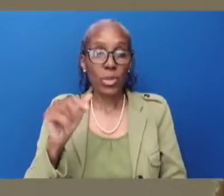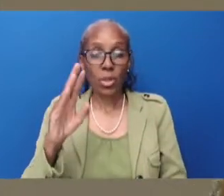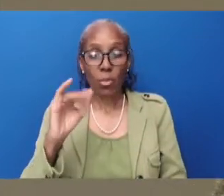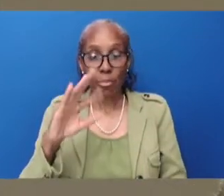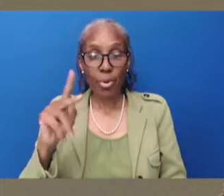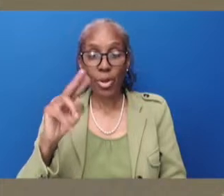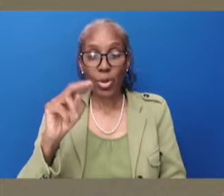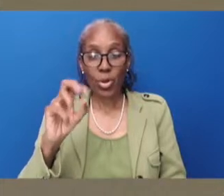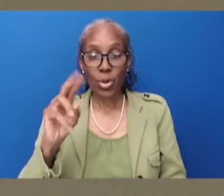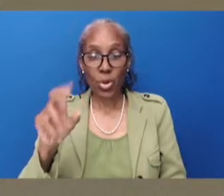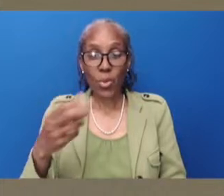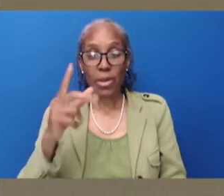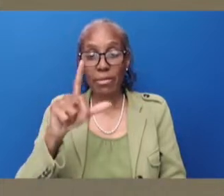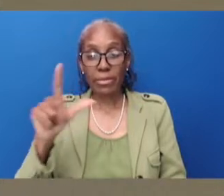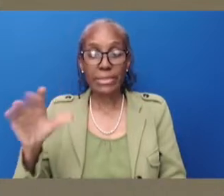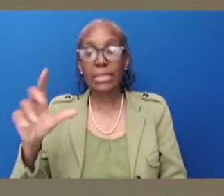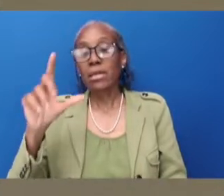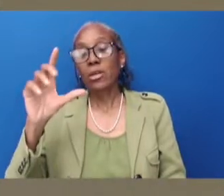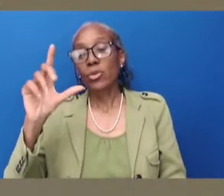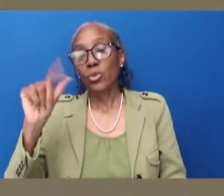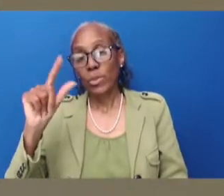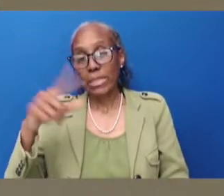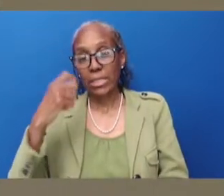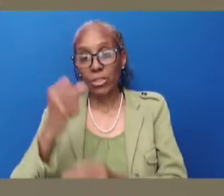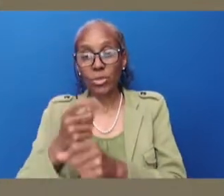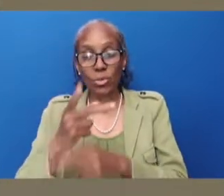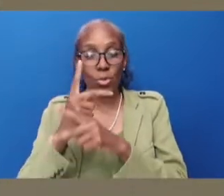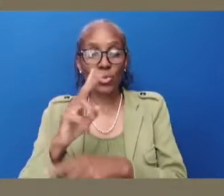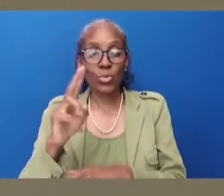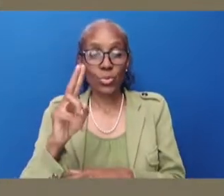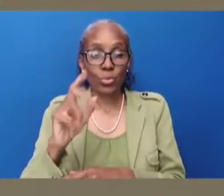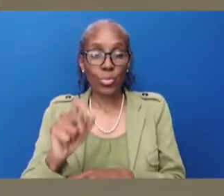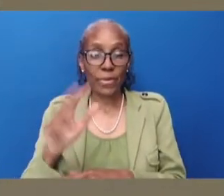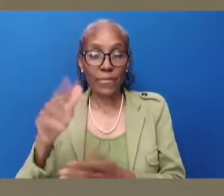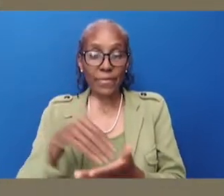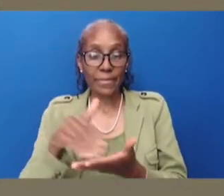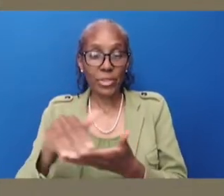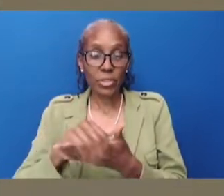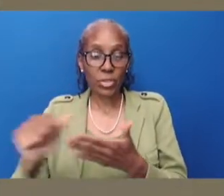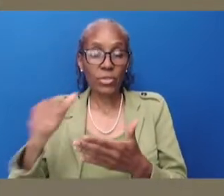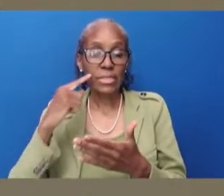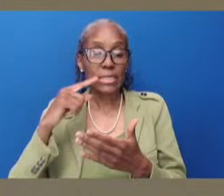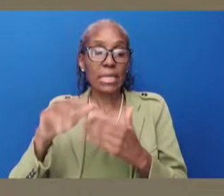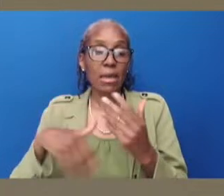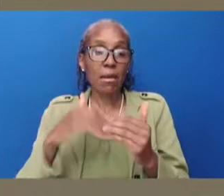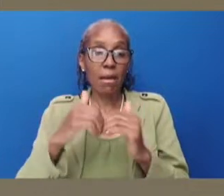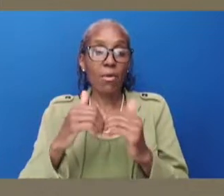AGREEMENT WITH THE WILLOW PARK